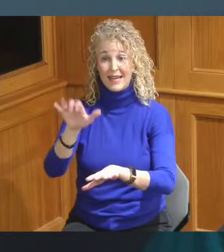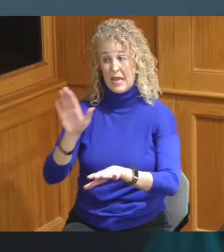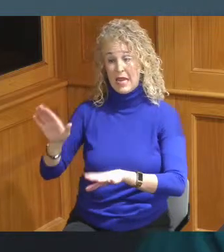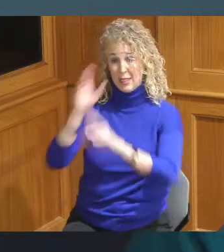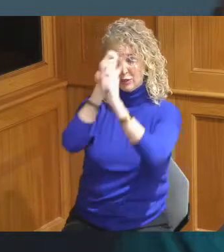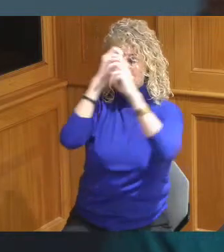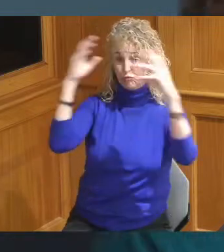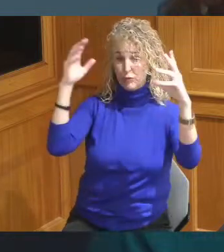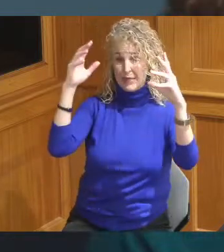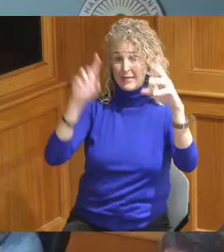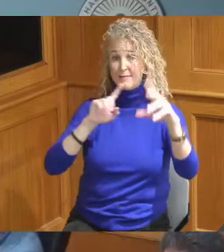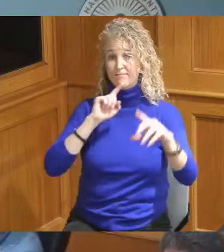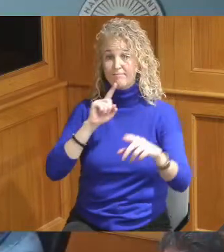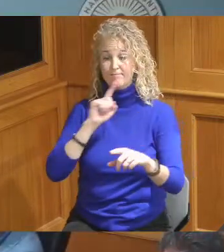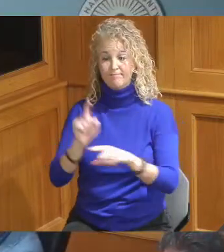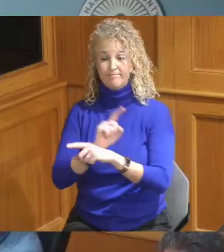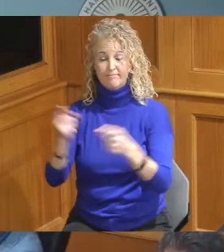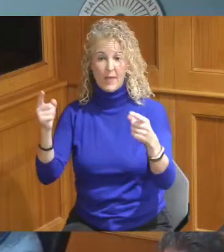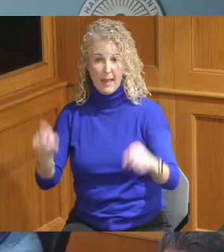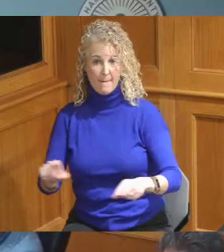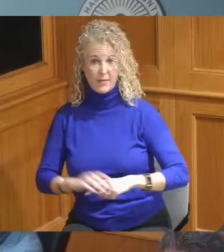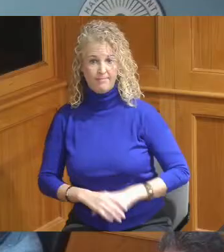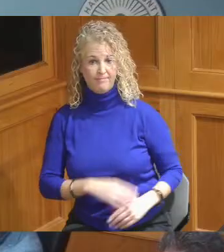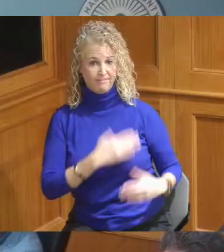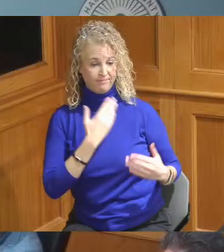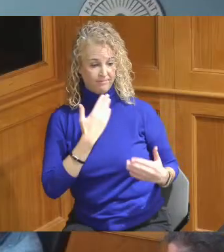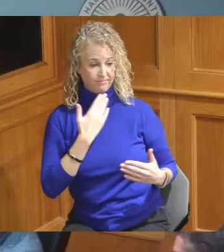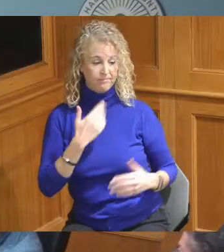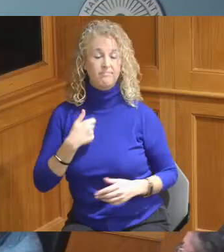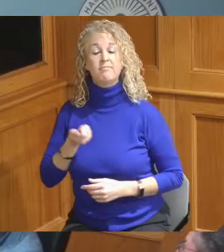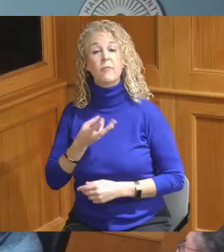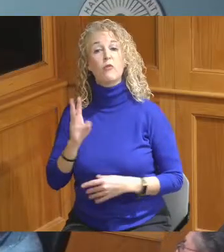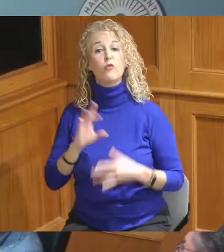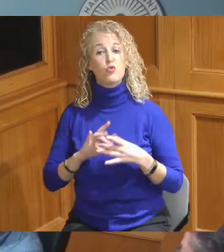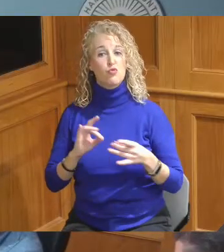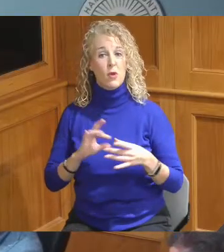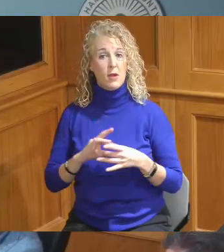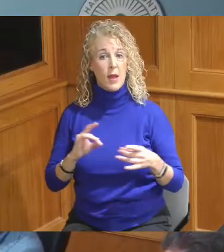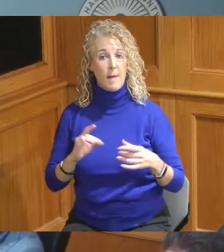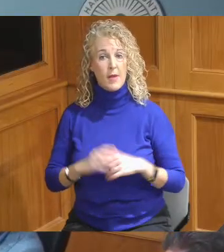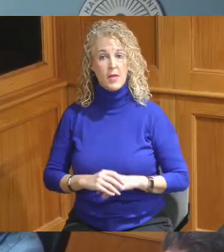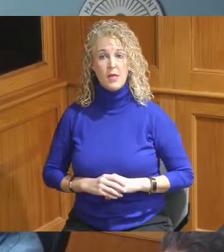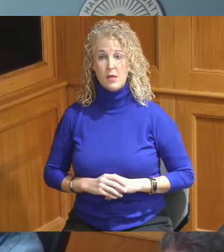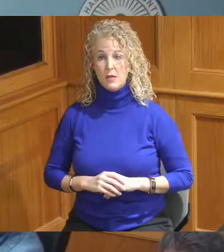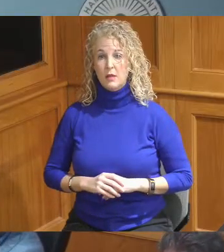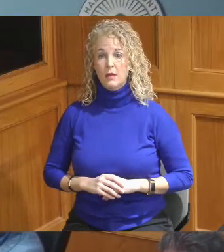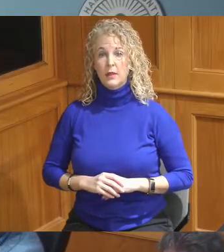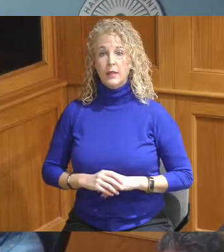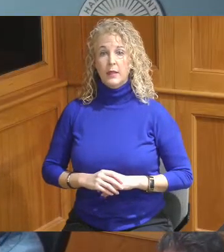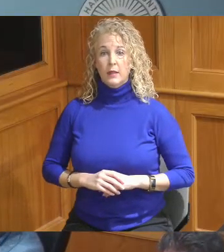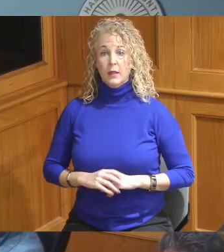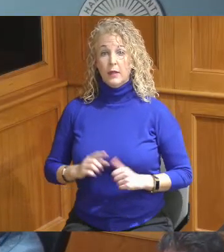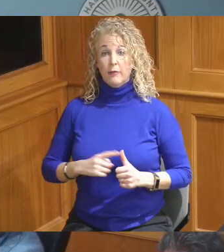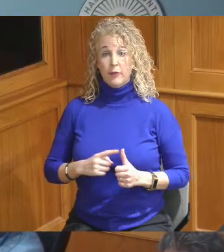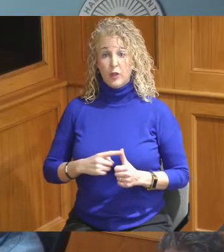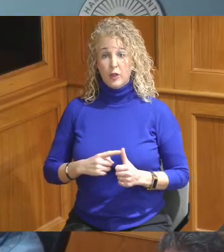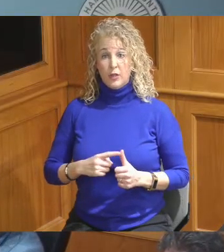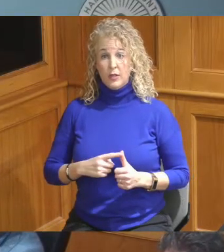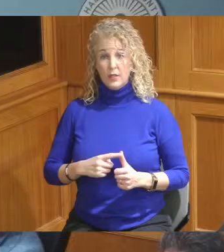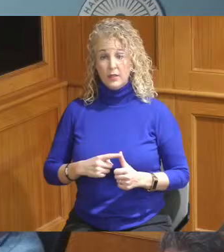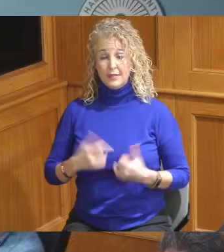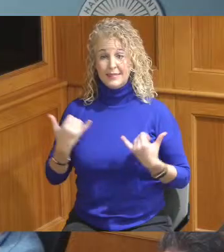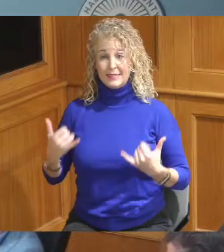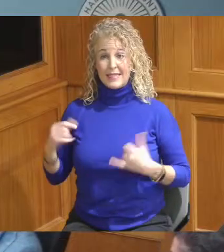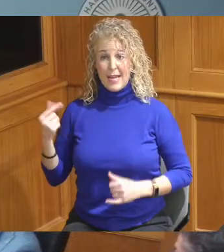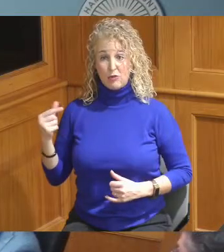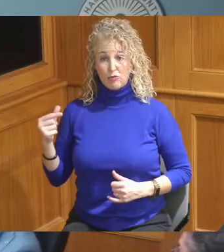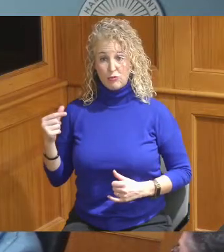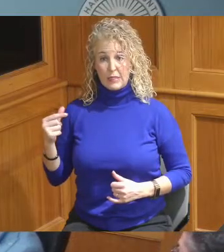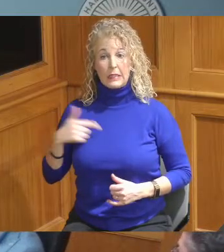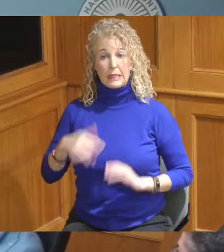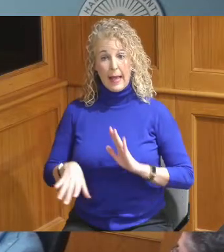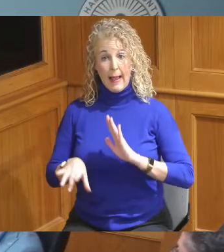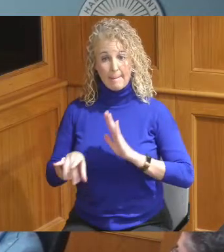you. Thank you. I have a few comments I'd like to make. first of all, I wore green on purpose and